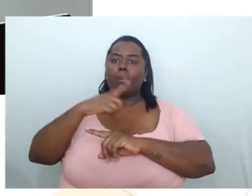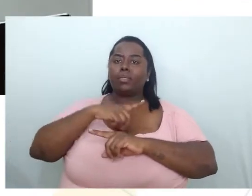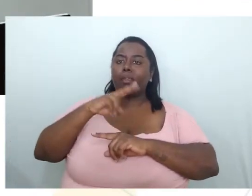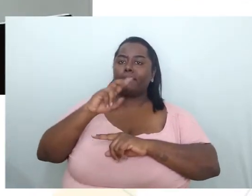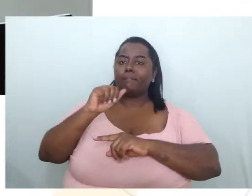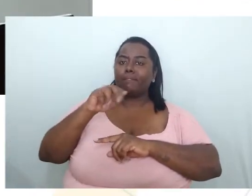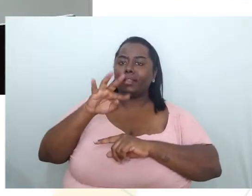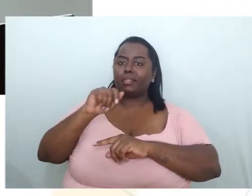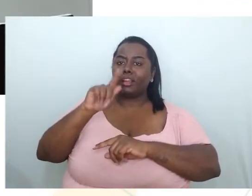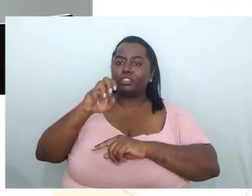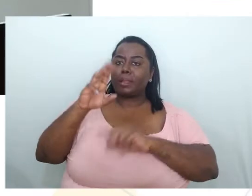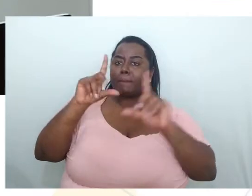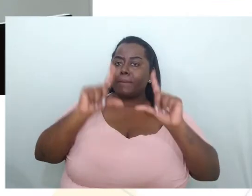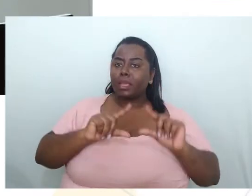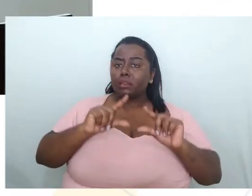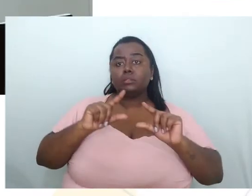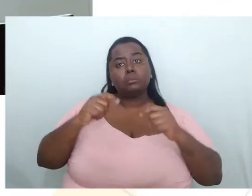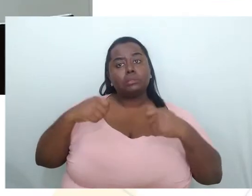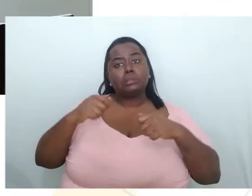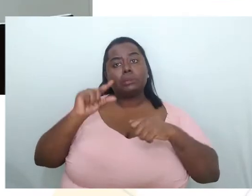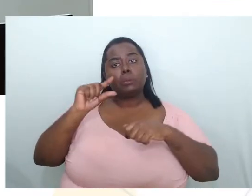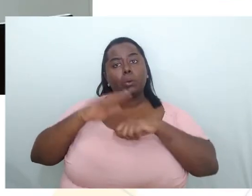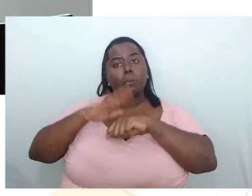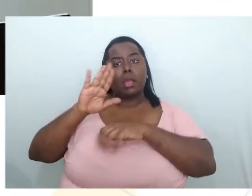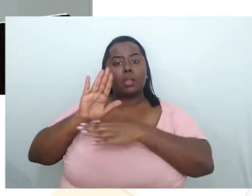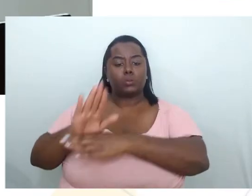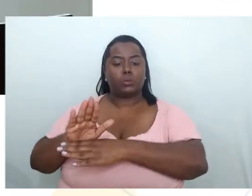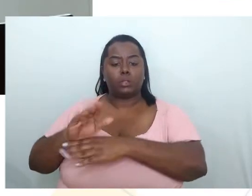more help because otherwise